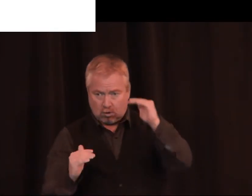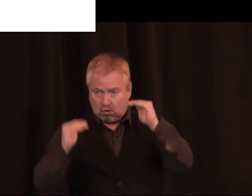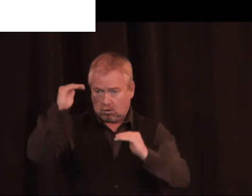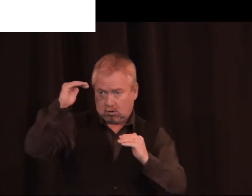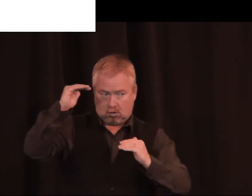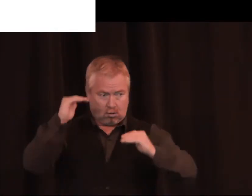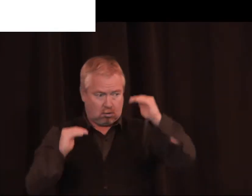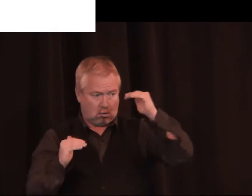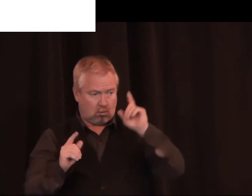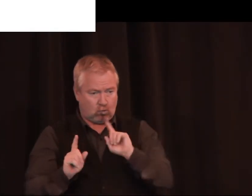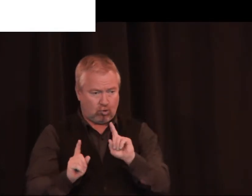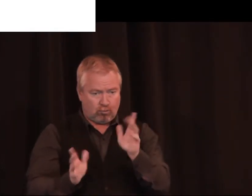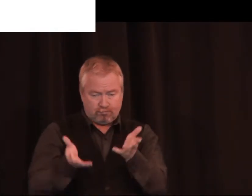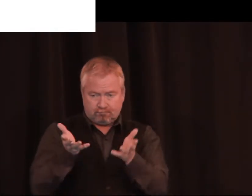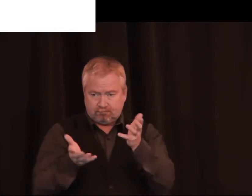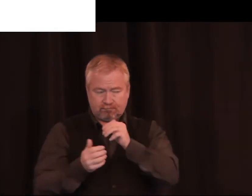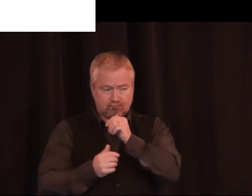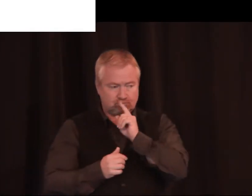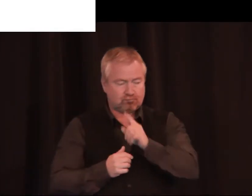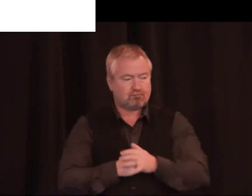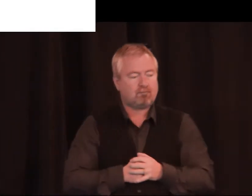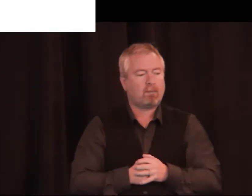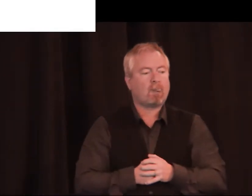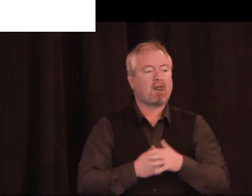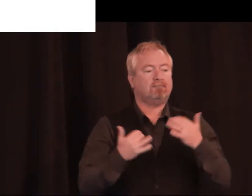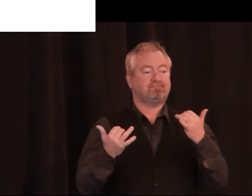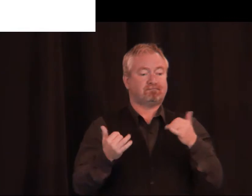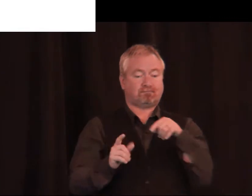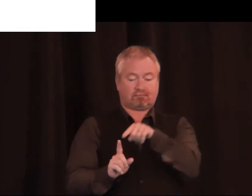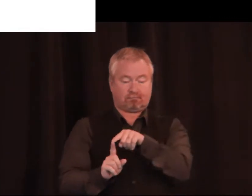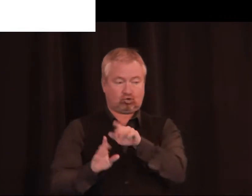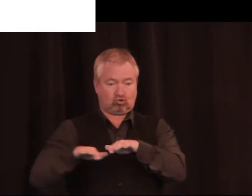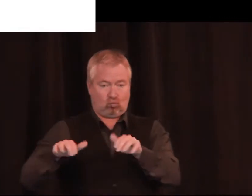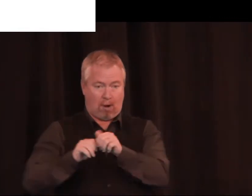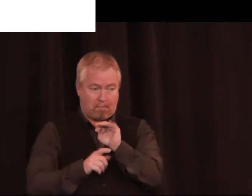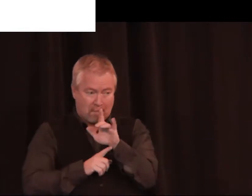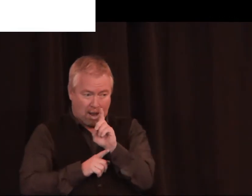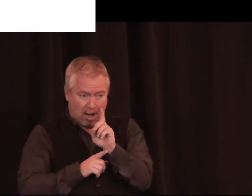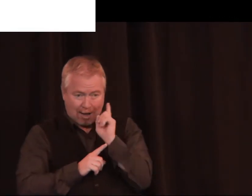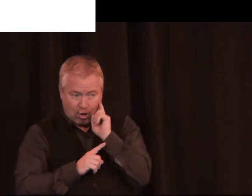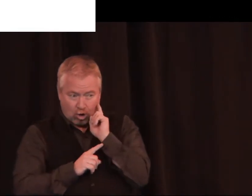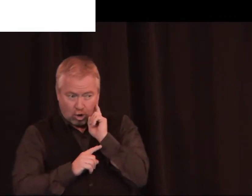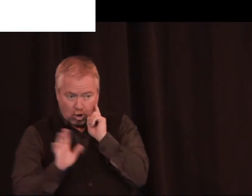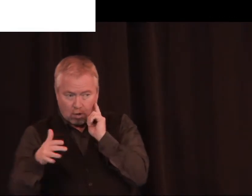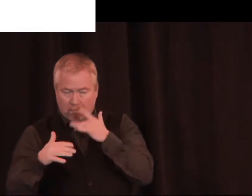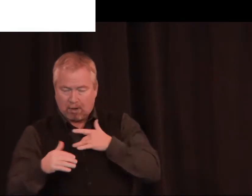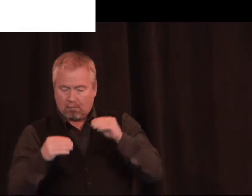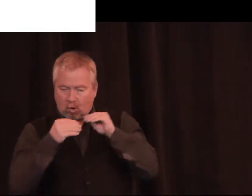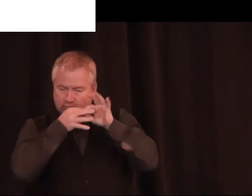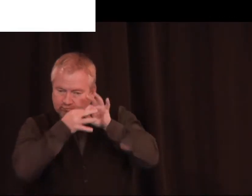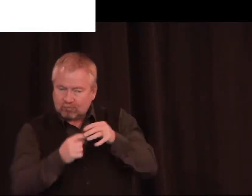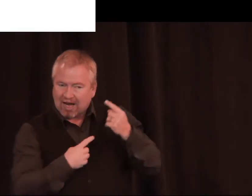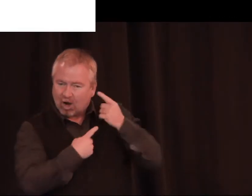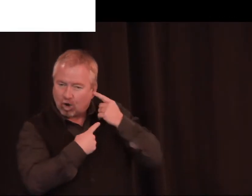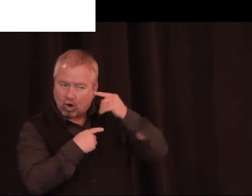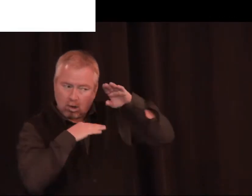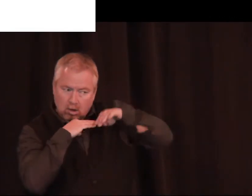What about children with moderate hearing loss? It's really focused on the pure tone average of the audiogram. So what are these kids' hearing levels?